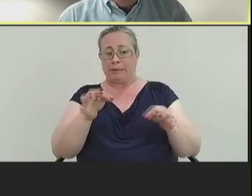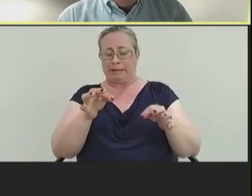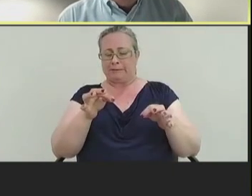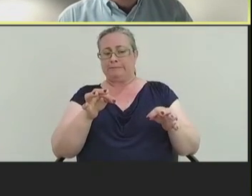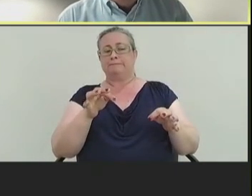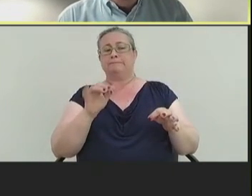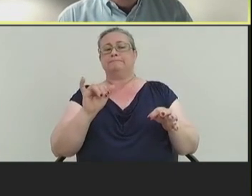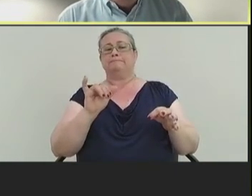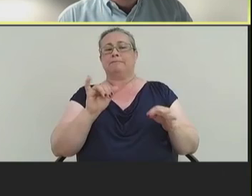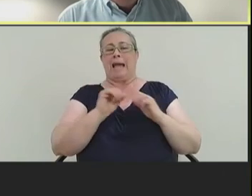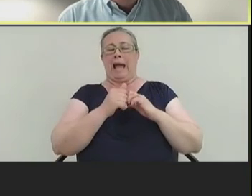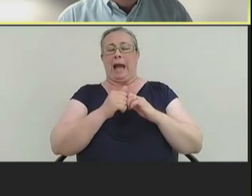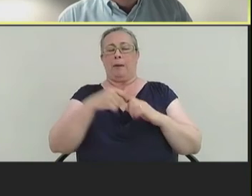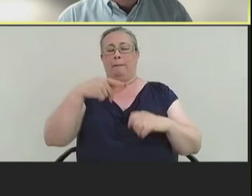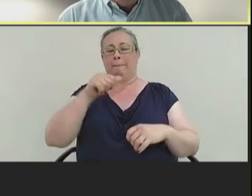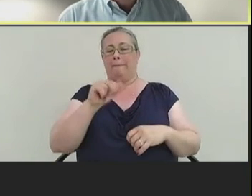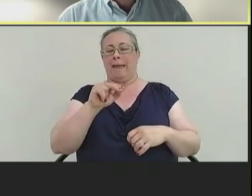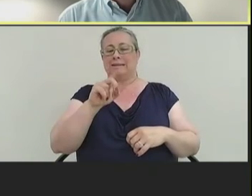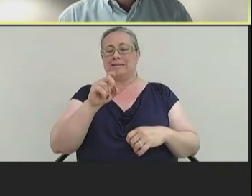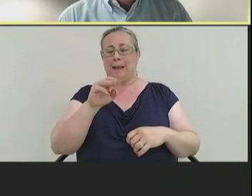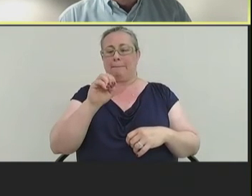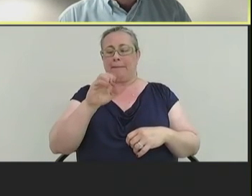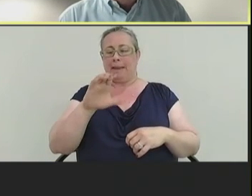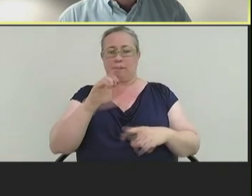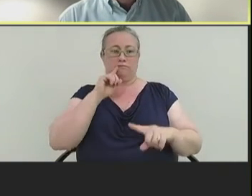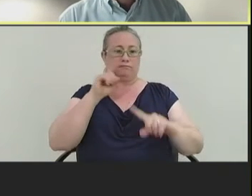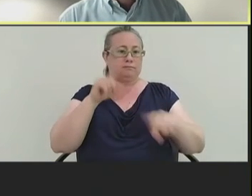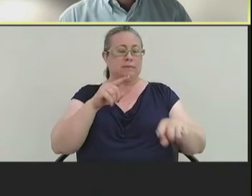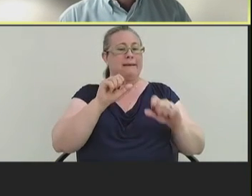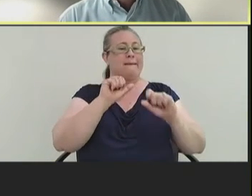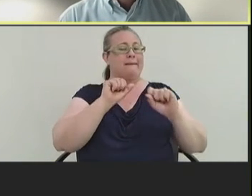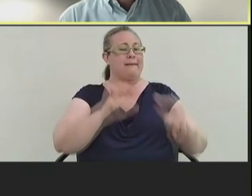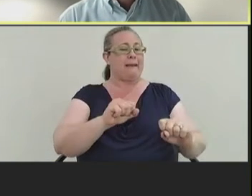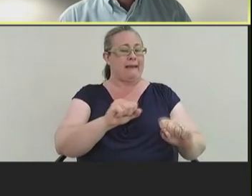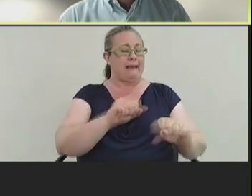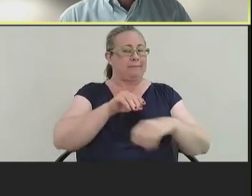pandemic response activities could impact manufacture of other routine vaccines so